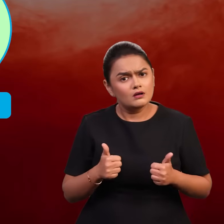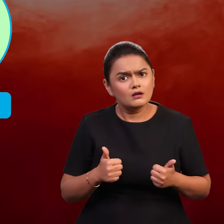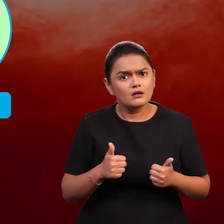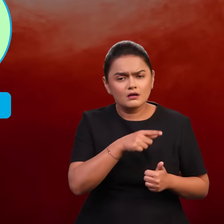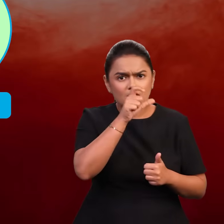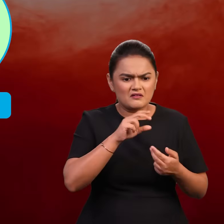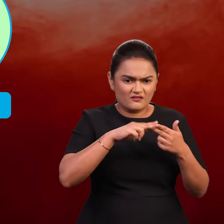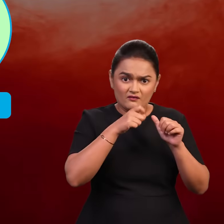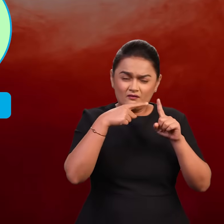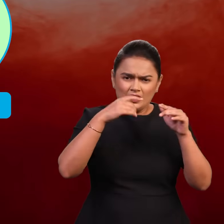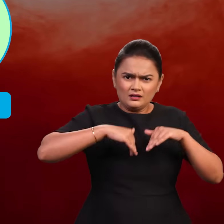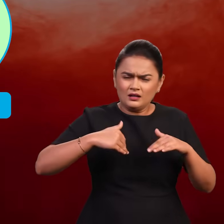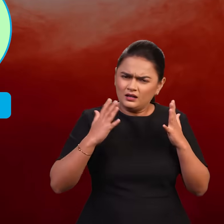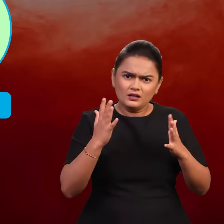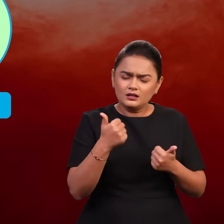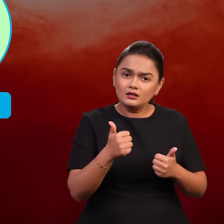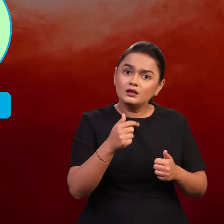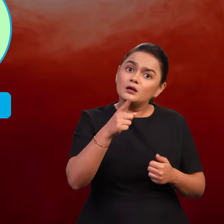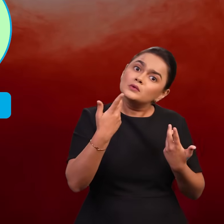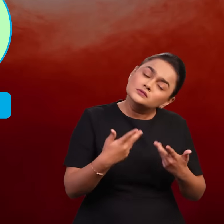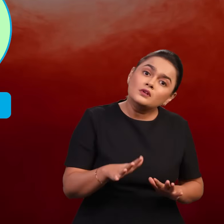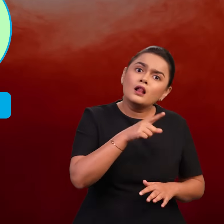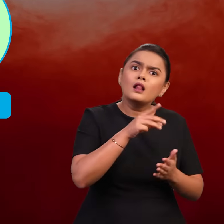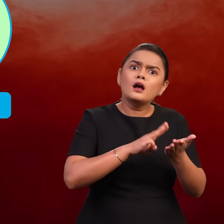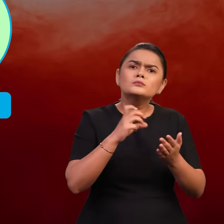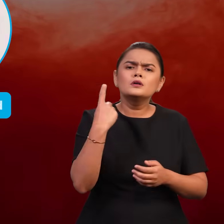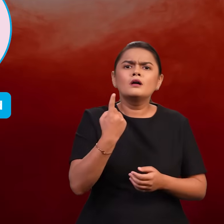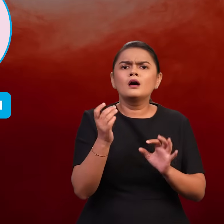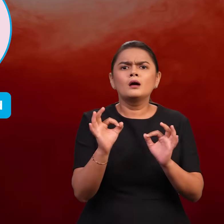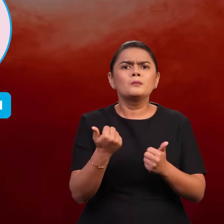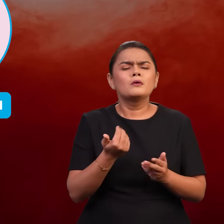Meaning their body fat is not much. Still their period is irregular